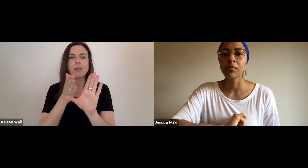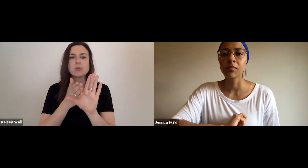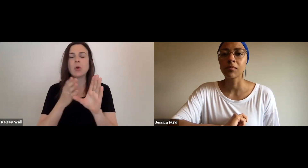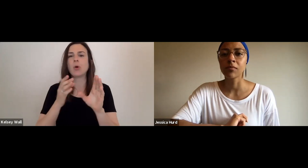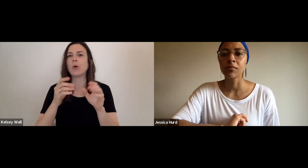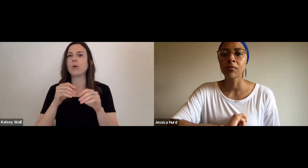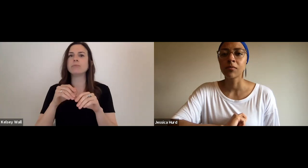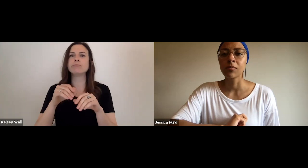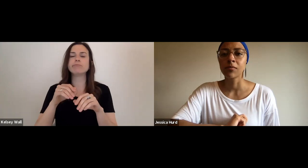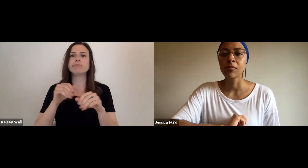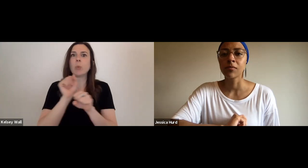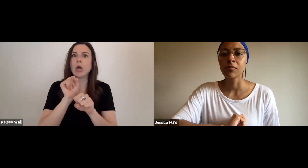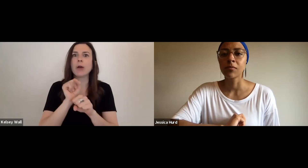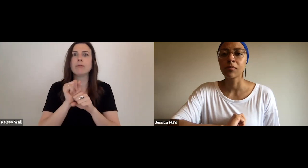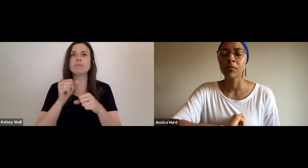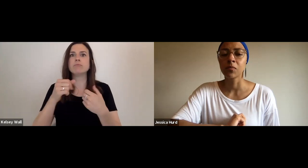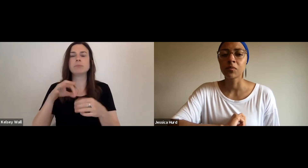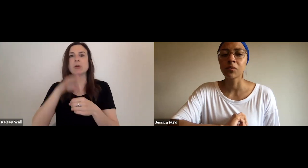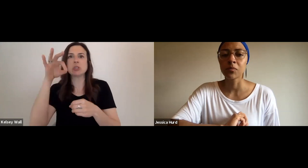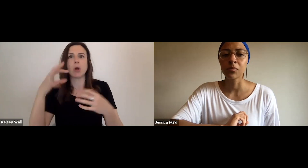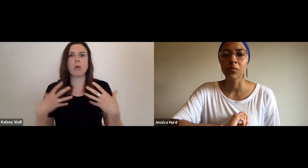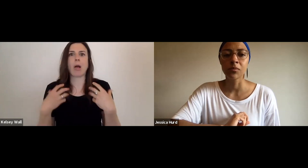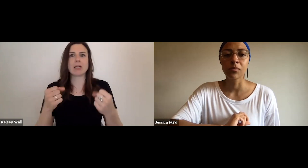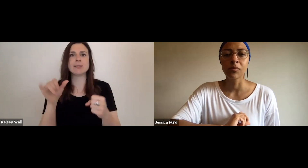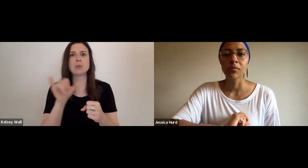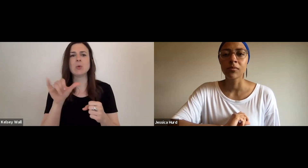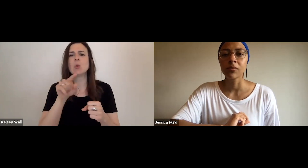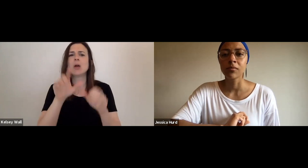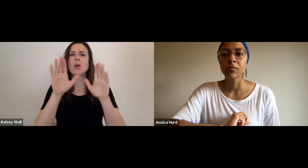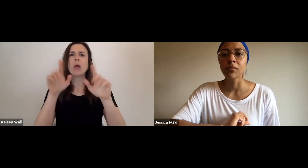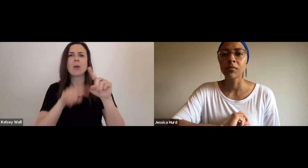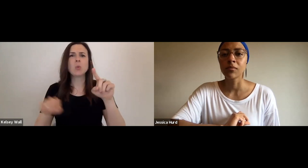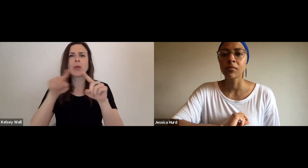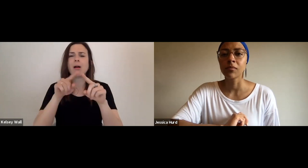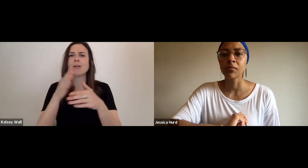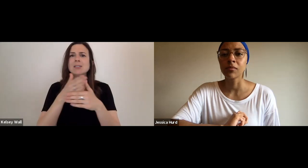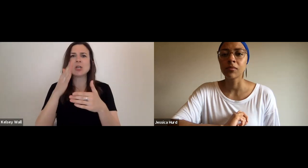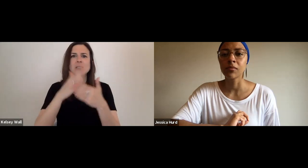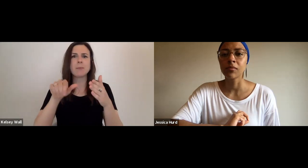different things that you can do related to your psychology, your spiritual health.